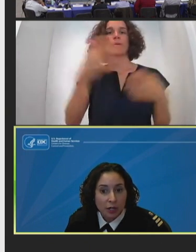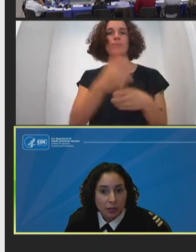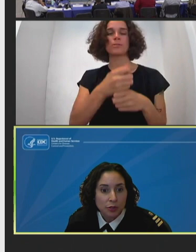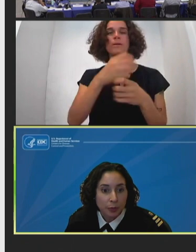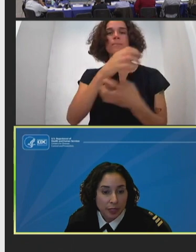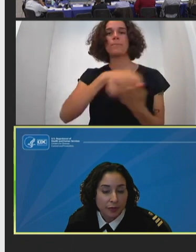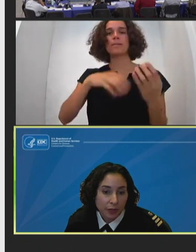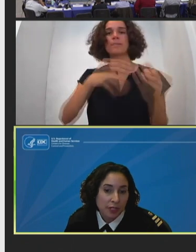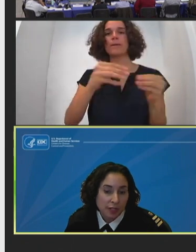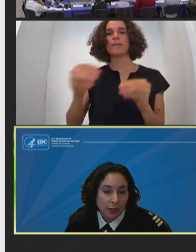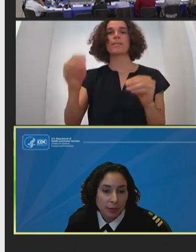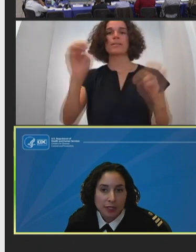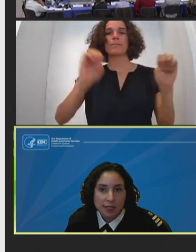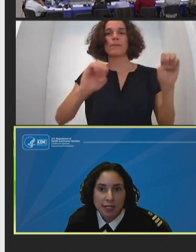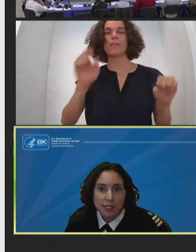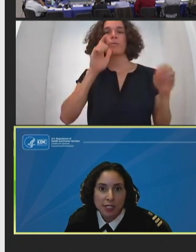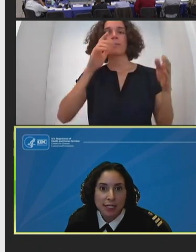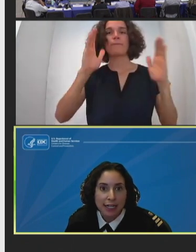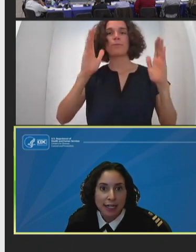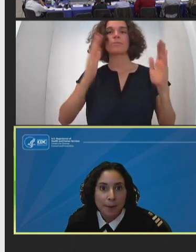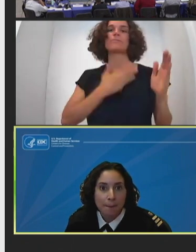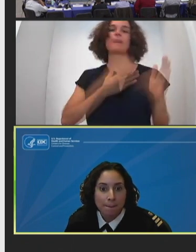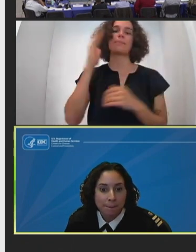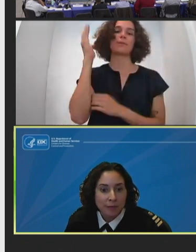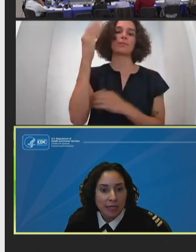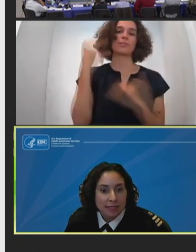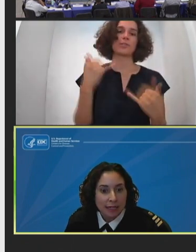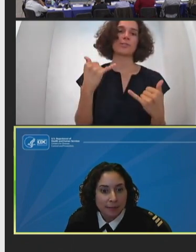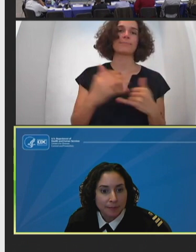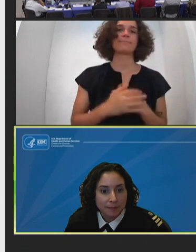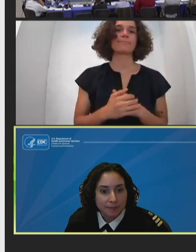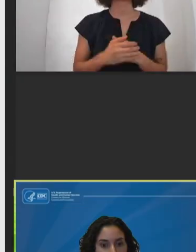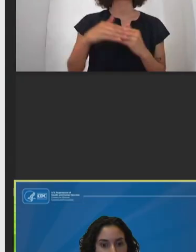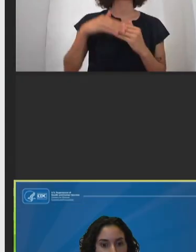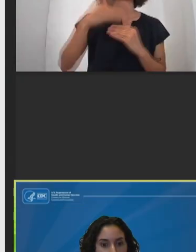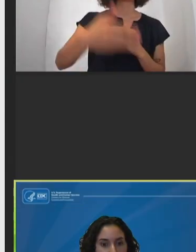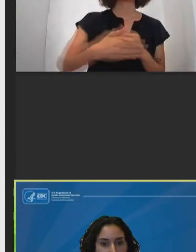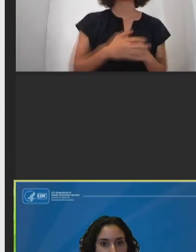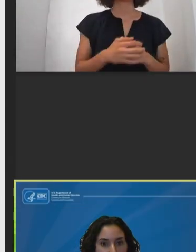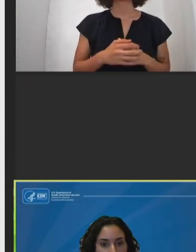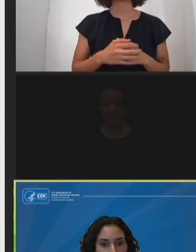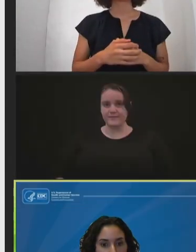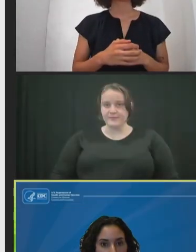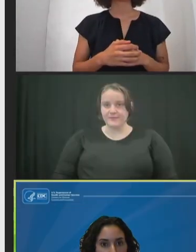which will be the focus of my presentation today. Next slide.